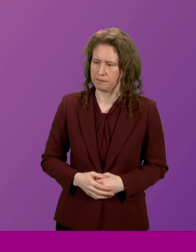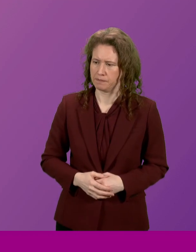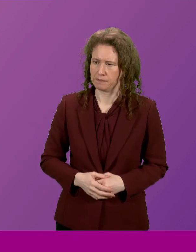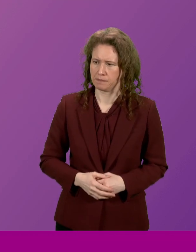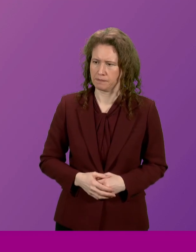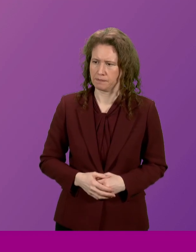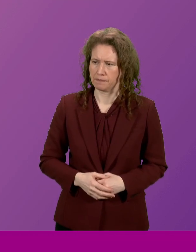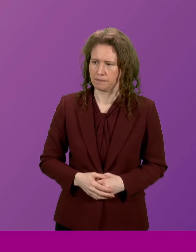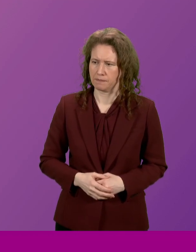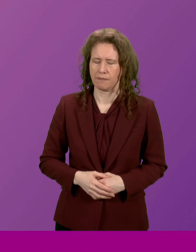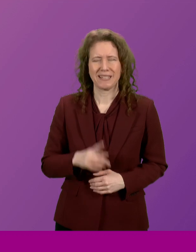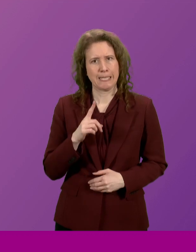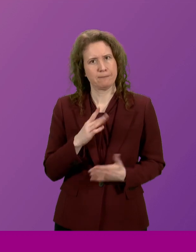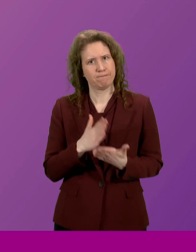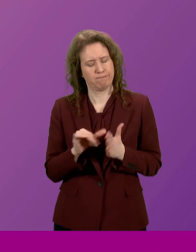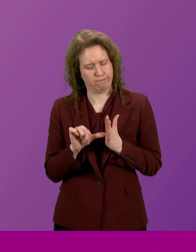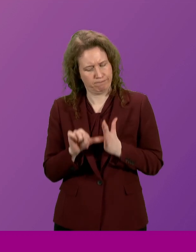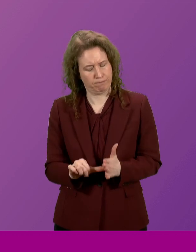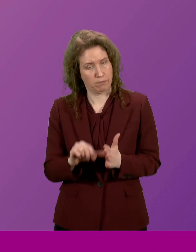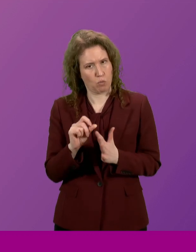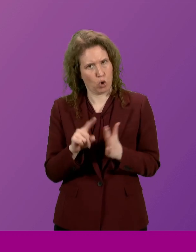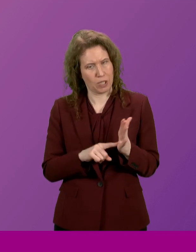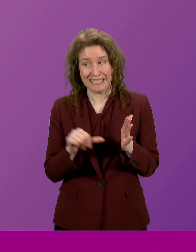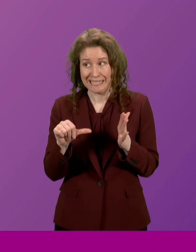This is a difficult project in challenging conditions. The fact